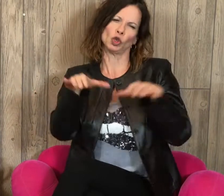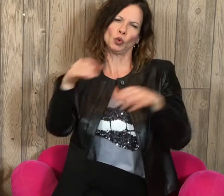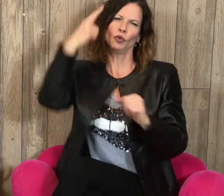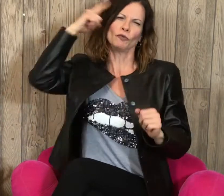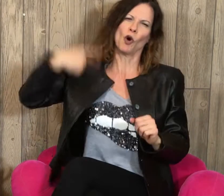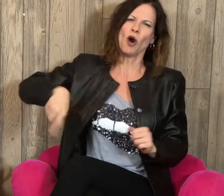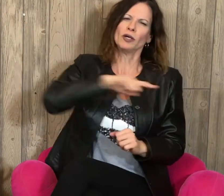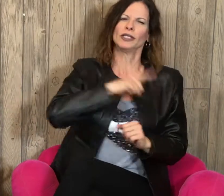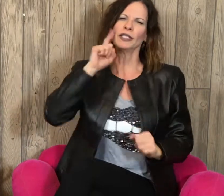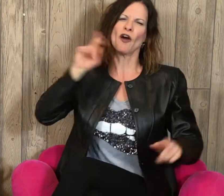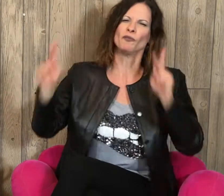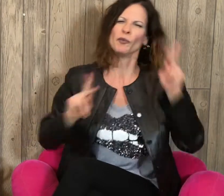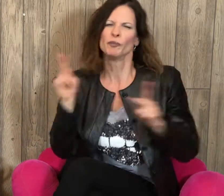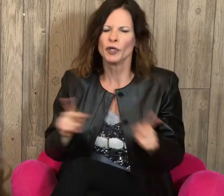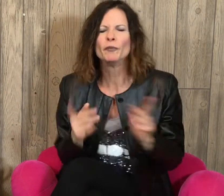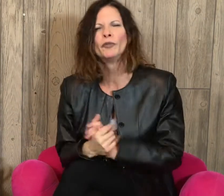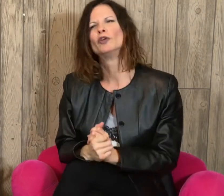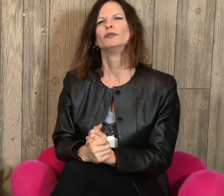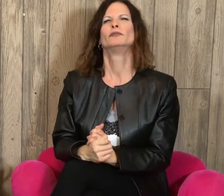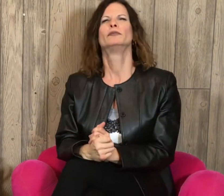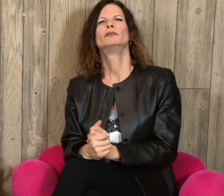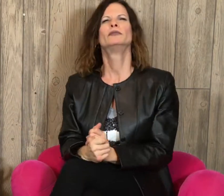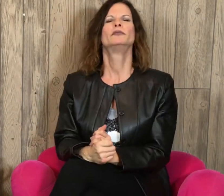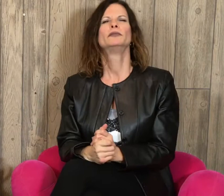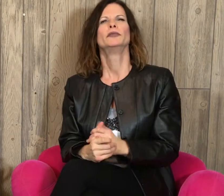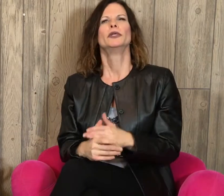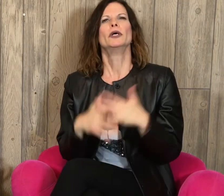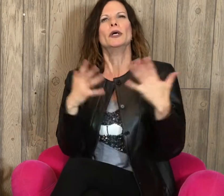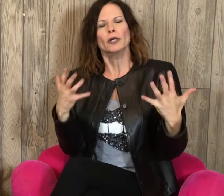The list is endless with what the organization does for us as Deaf people.